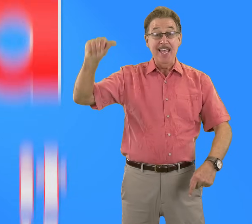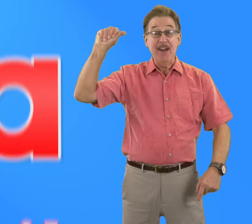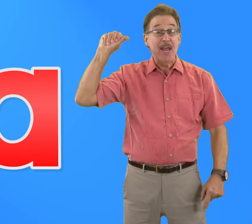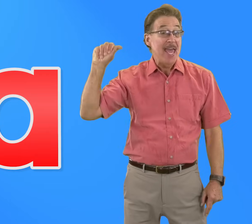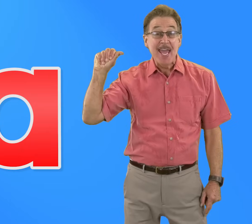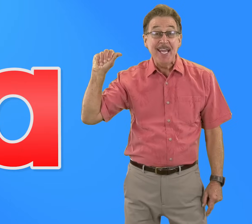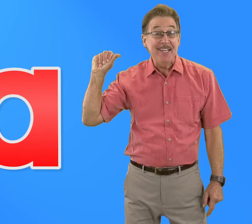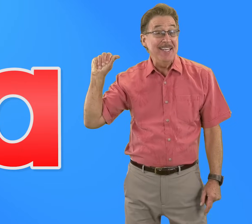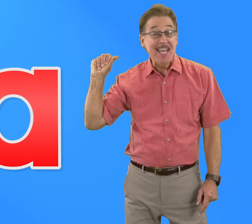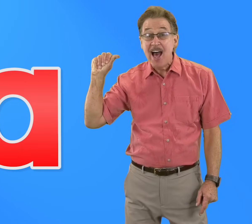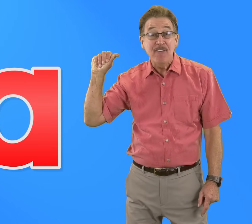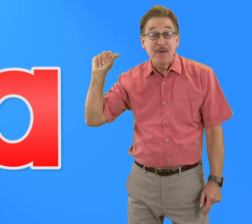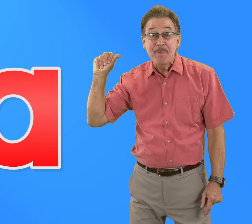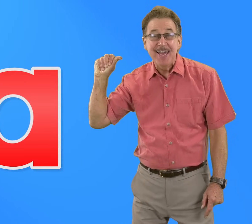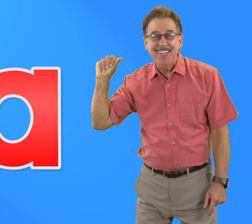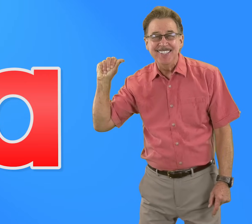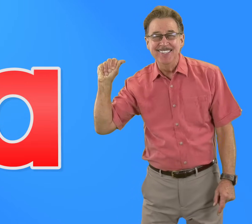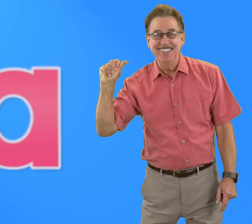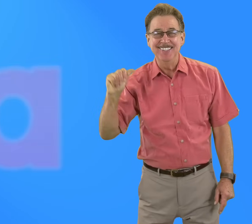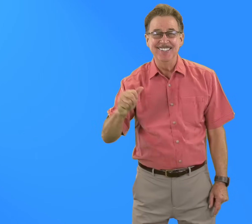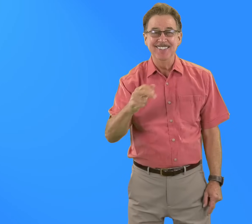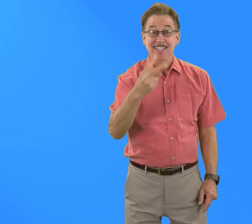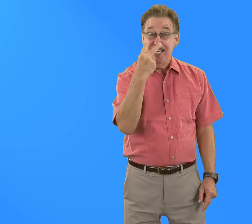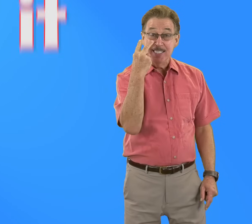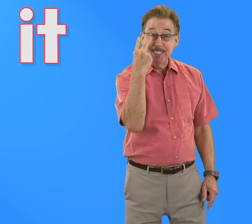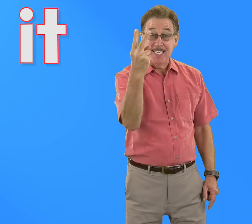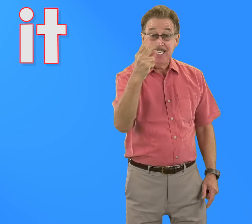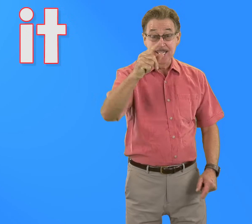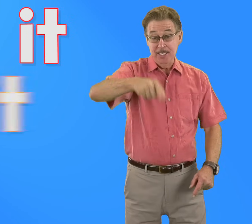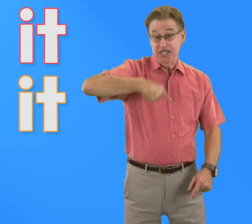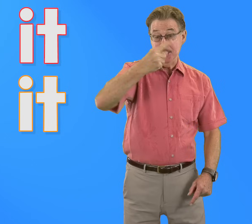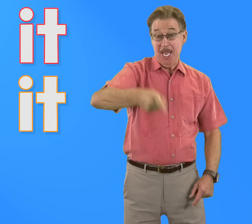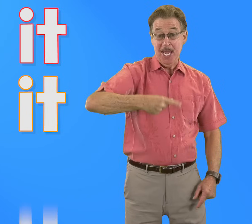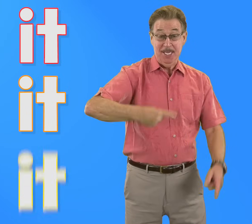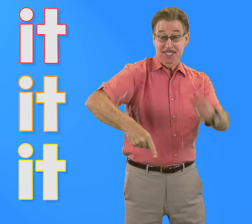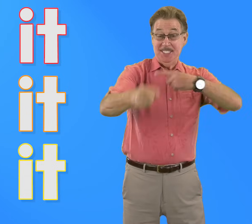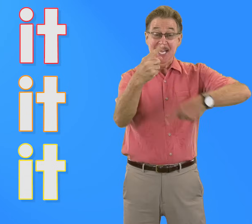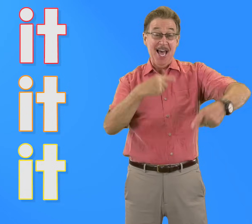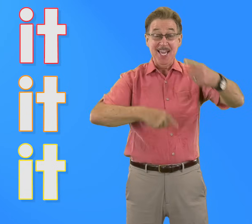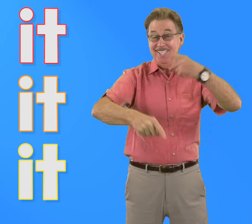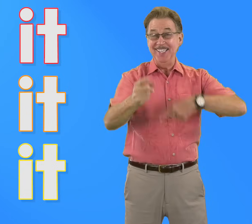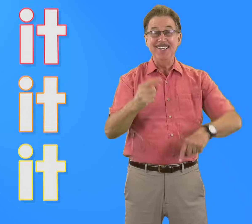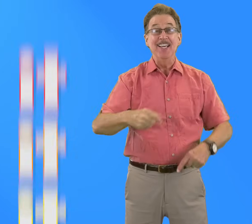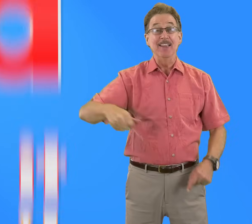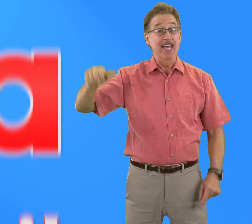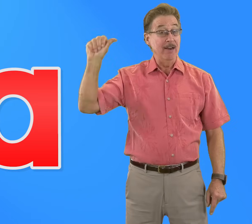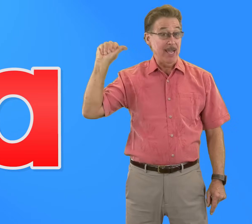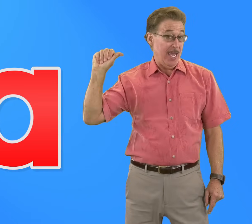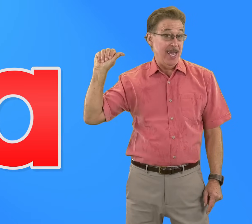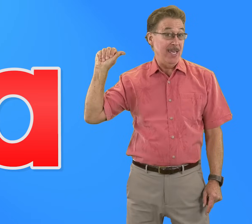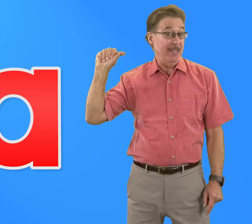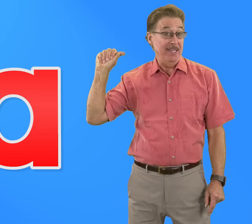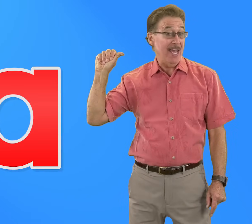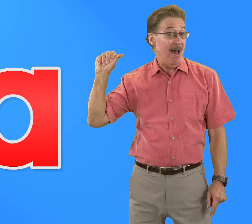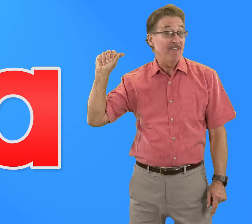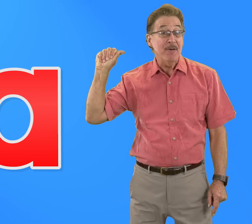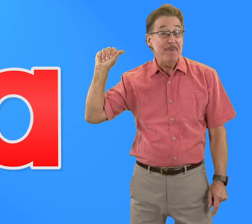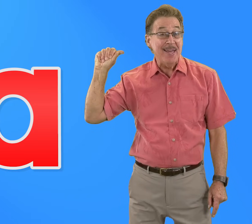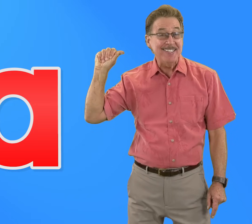Letter A a in the alphabet See it Say it Sign it Letter A a in the alphabet